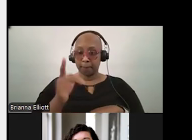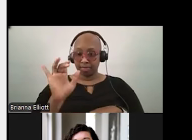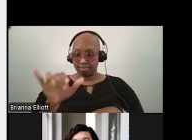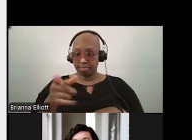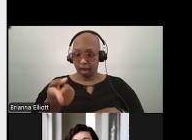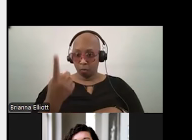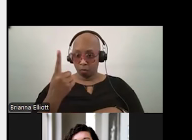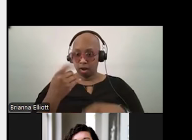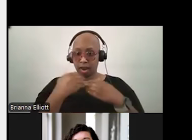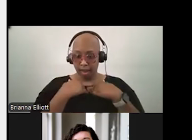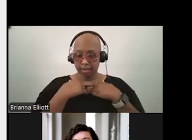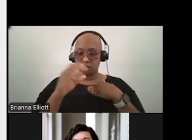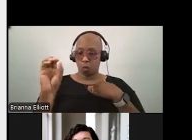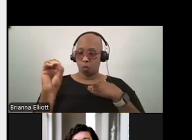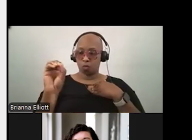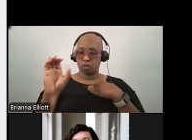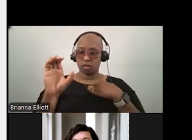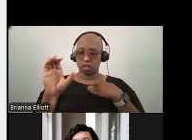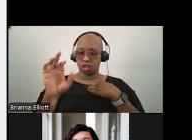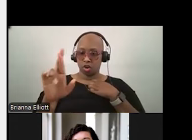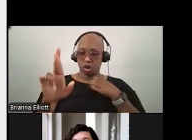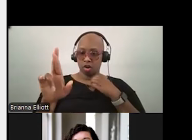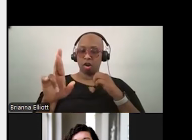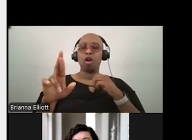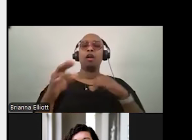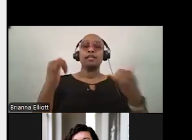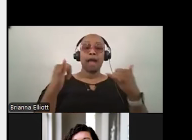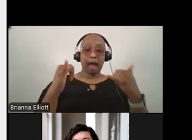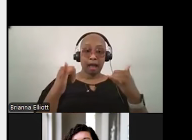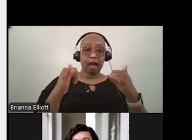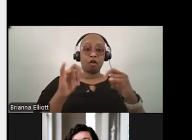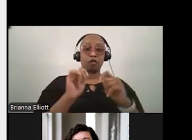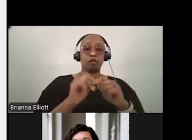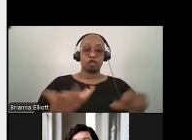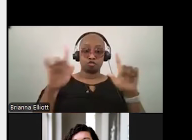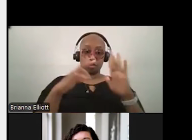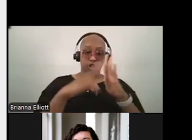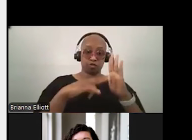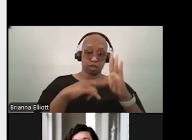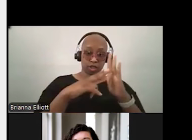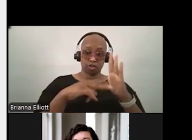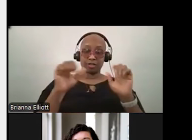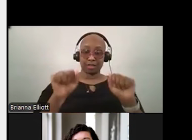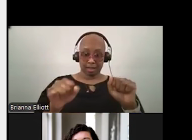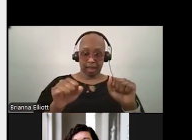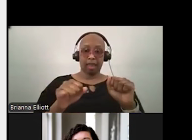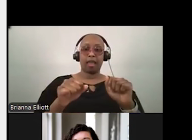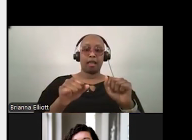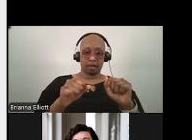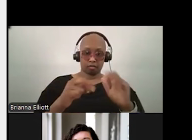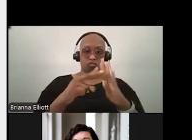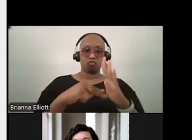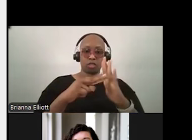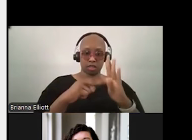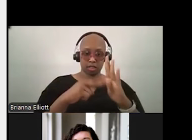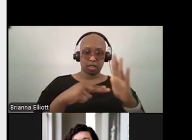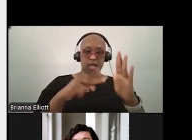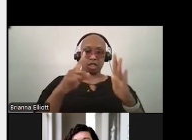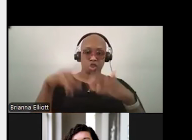has OCR. It is text readable. Again, we can come here and check that. Get our accessibility checker